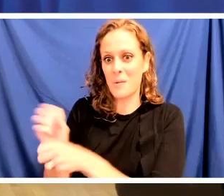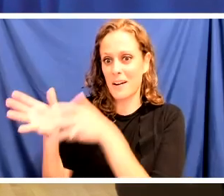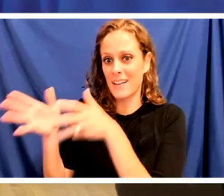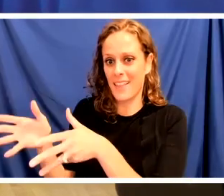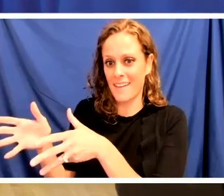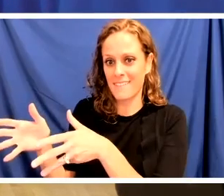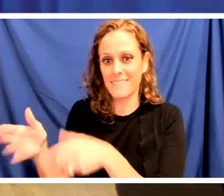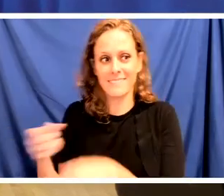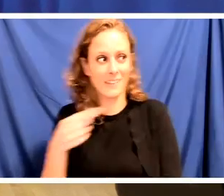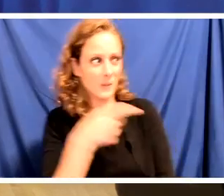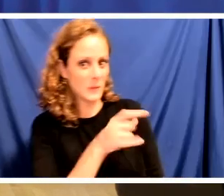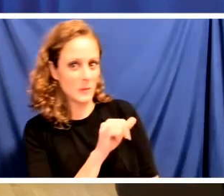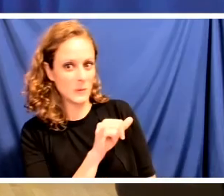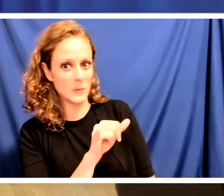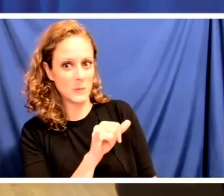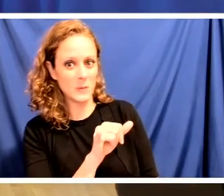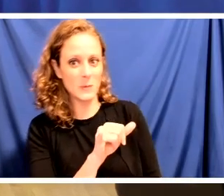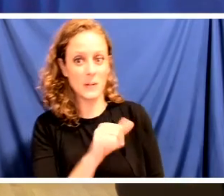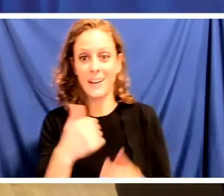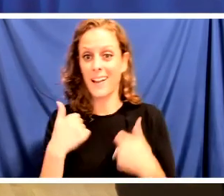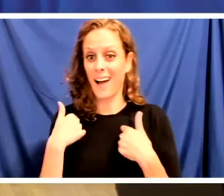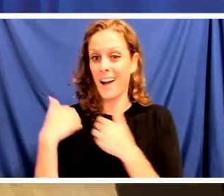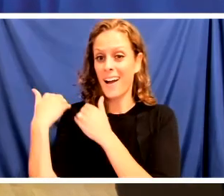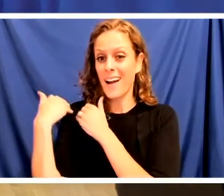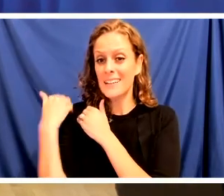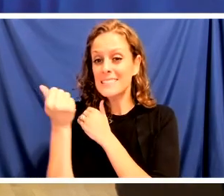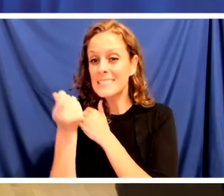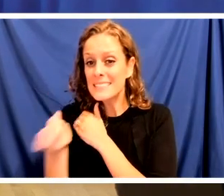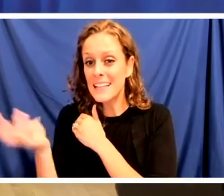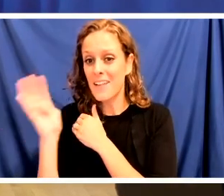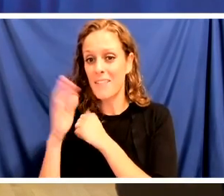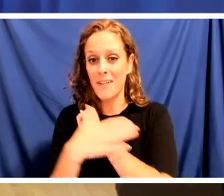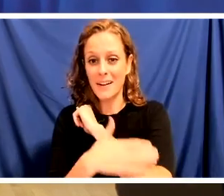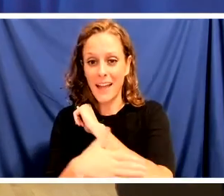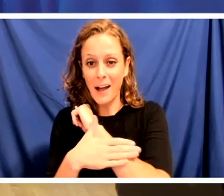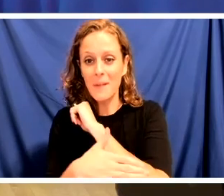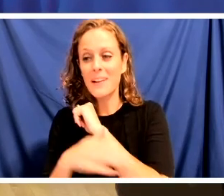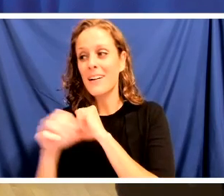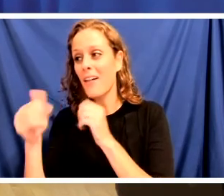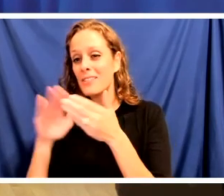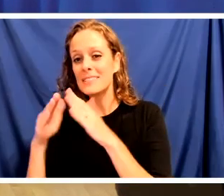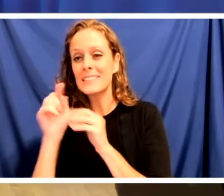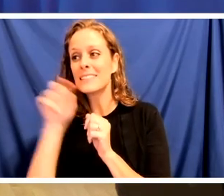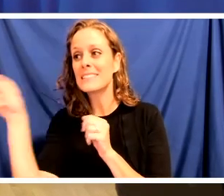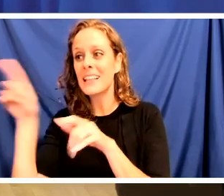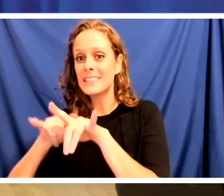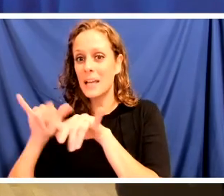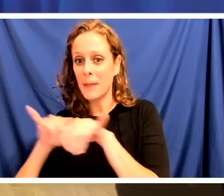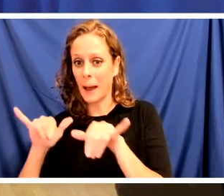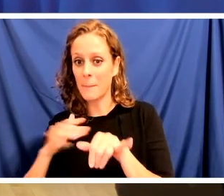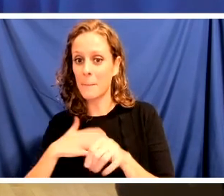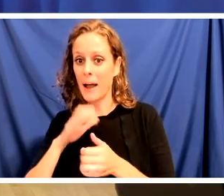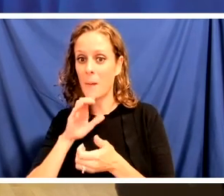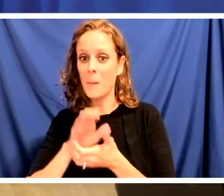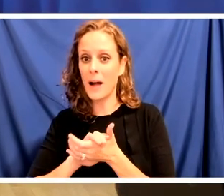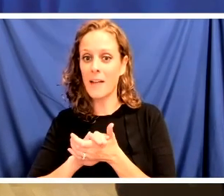i'm doing it for several jurisdictions, at the same time, not just sacramento county so my wife, will not be seeing me.